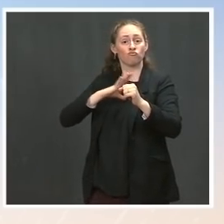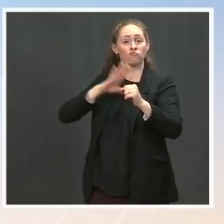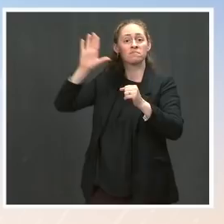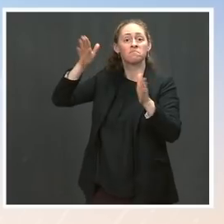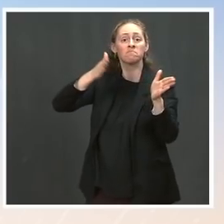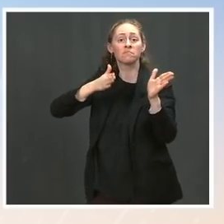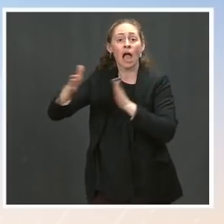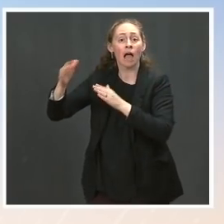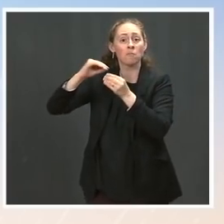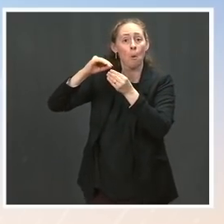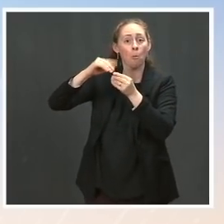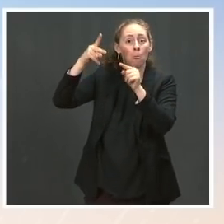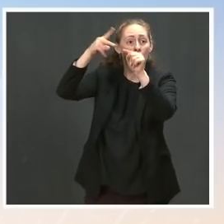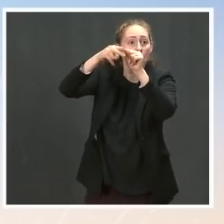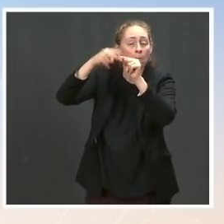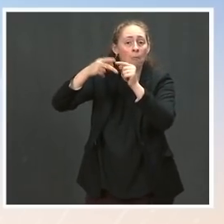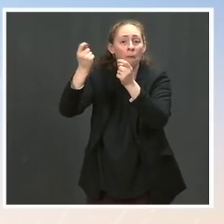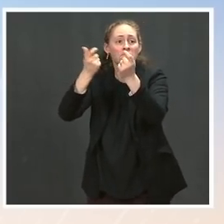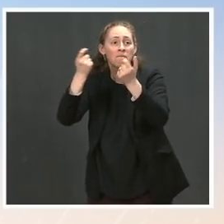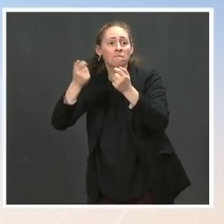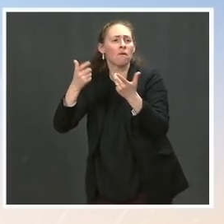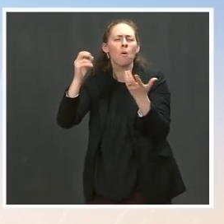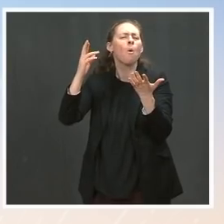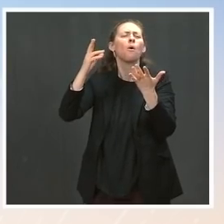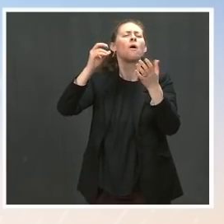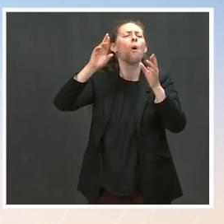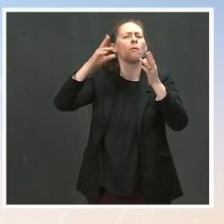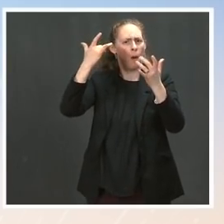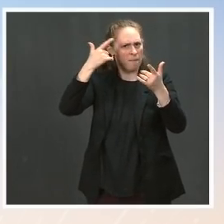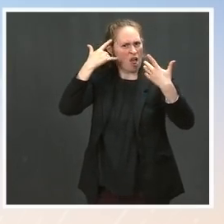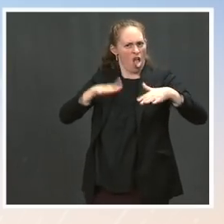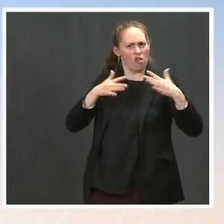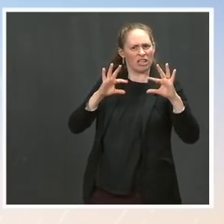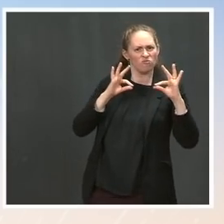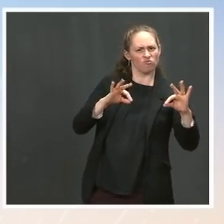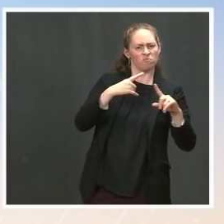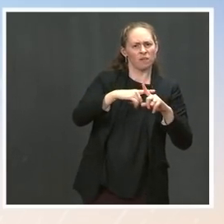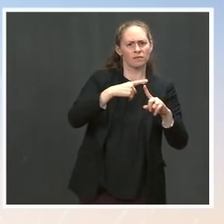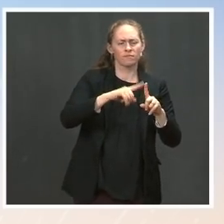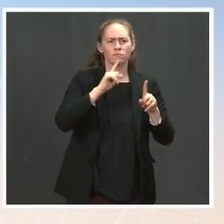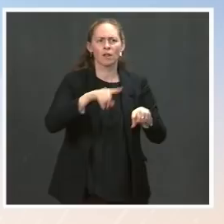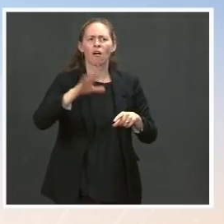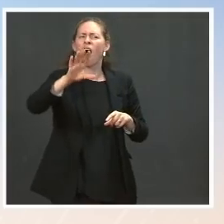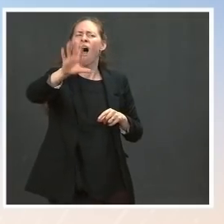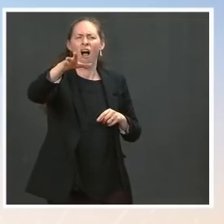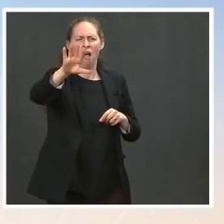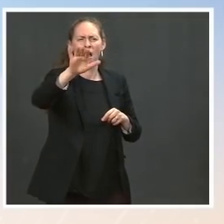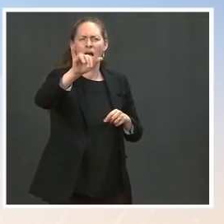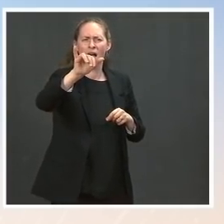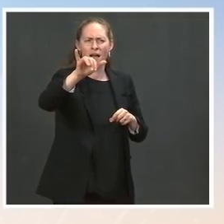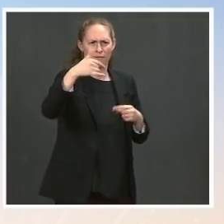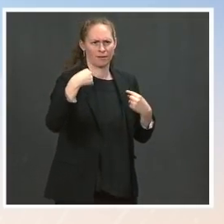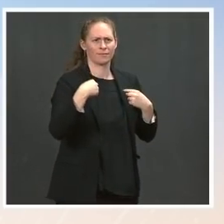Because we're already seeing growth. Ms. Psaki: Well I -- I, unfortunately -- I regularly watch "60 Minutes." I did not see the whole episode,